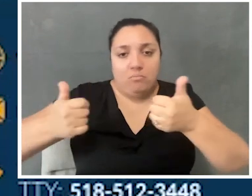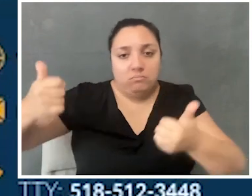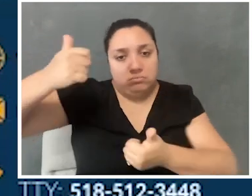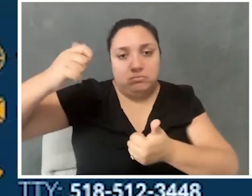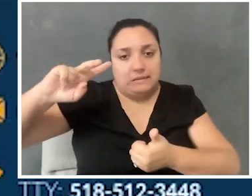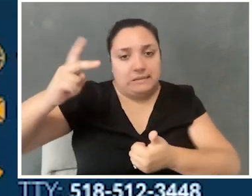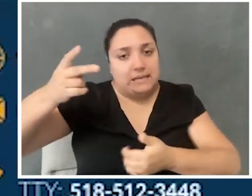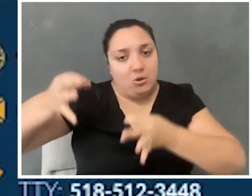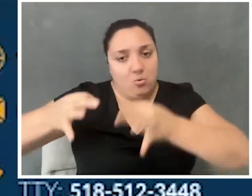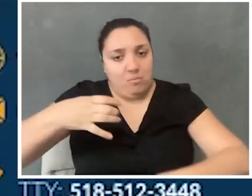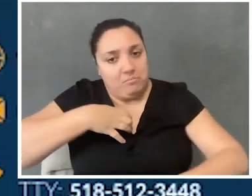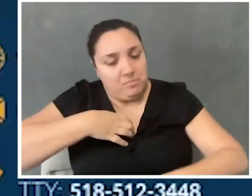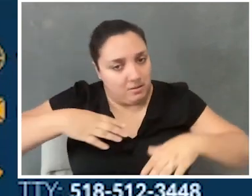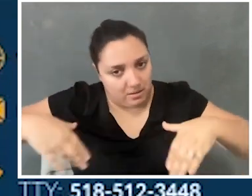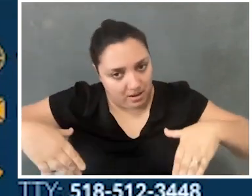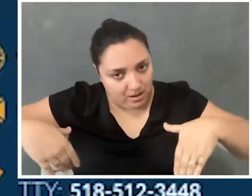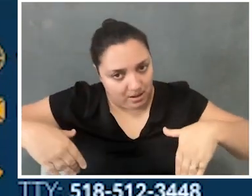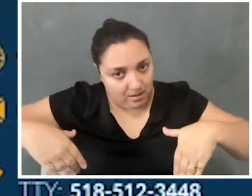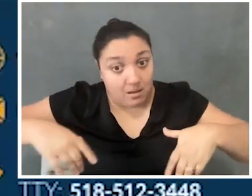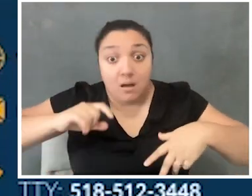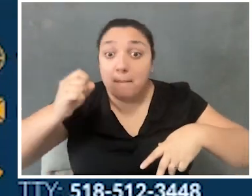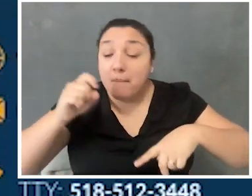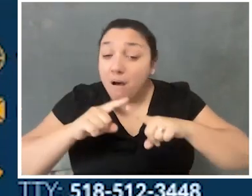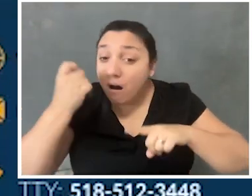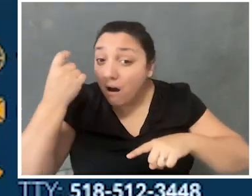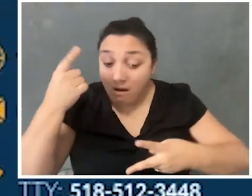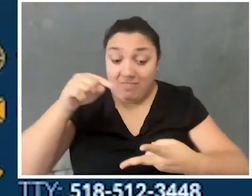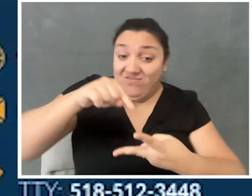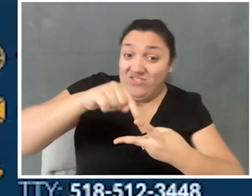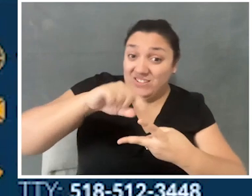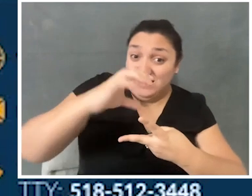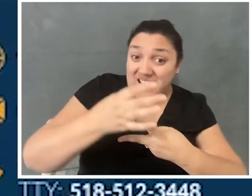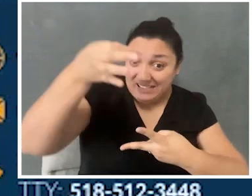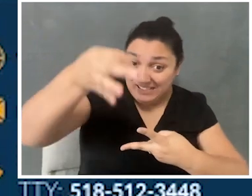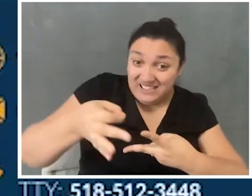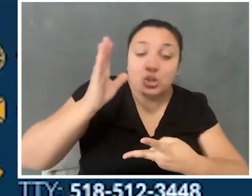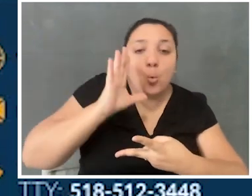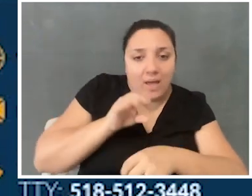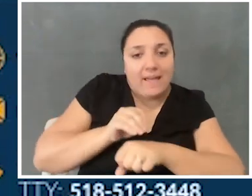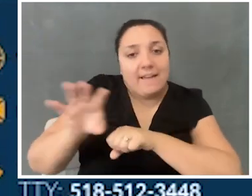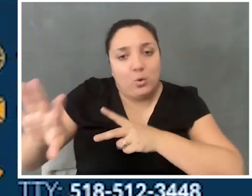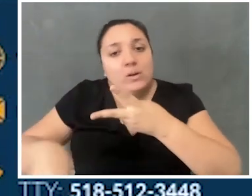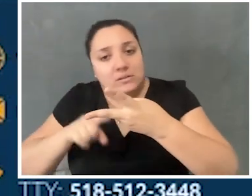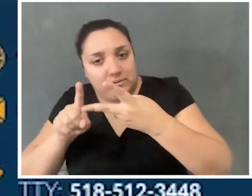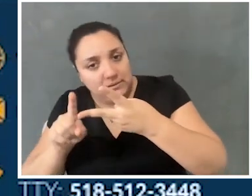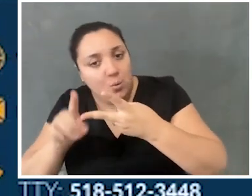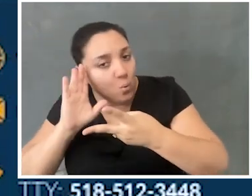will certainly have impact on that case as well as cases around the country. So it is an important thing to watch.